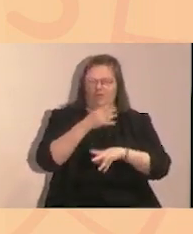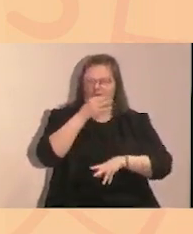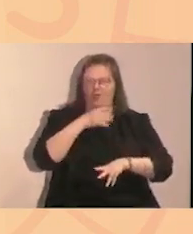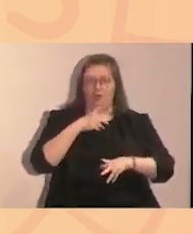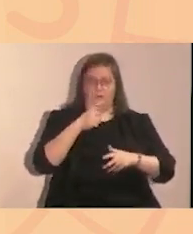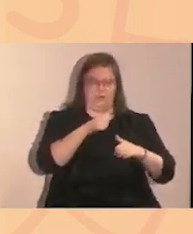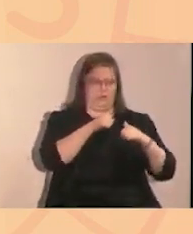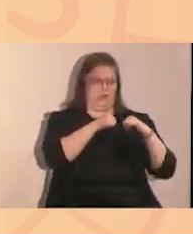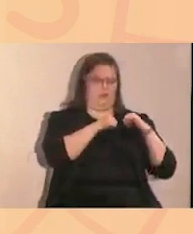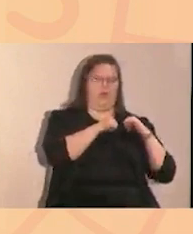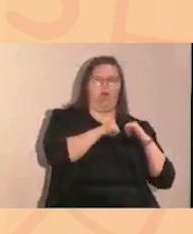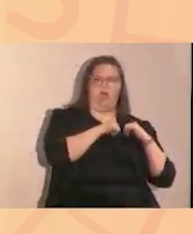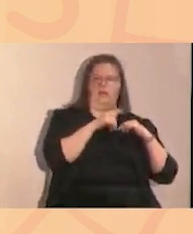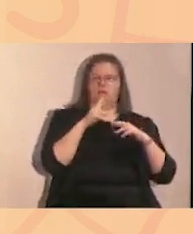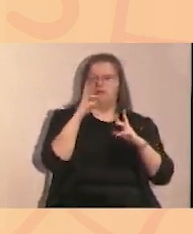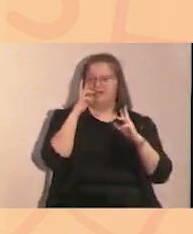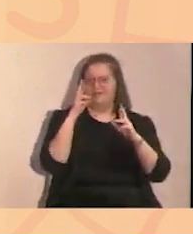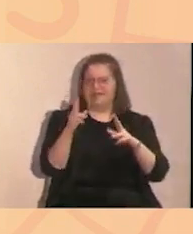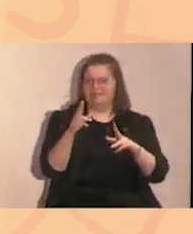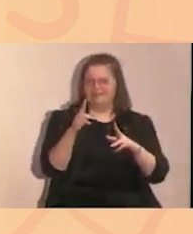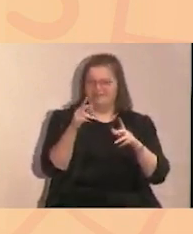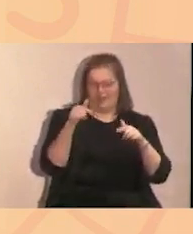I wasn't expecting to face in this role,